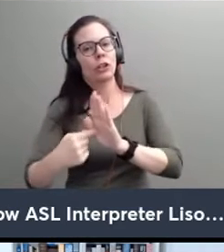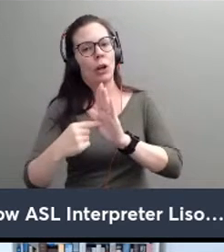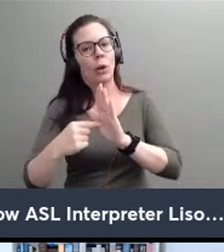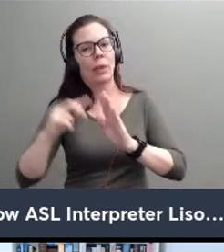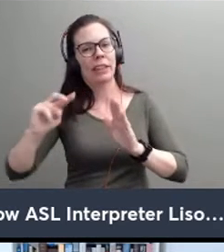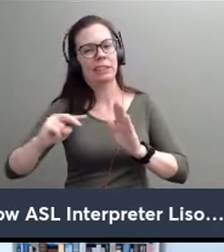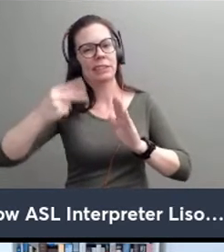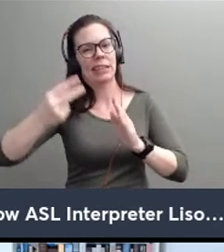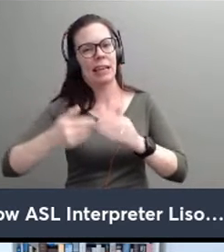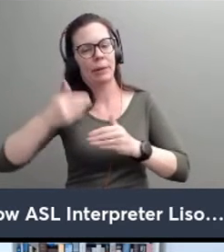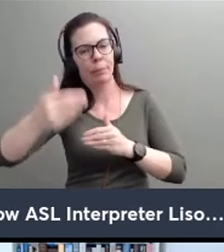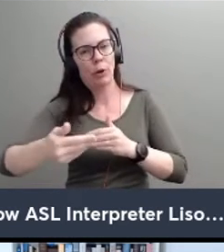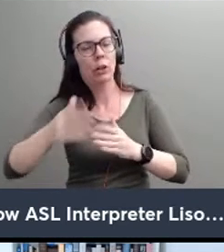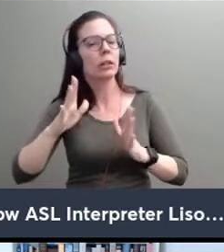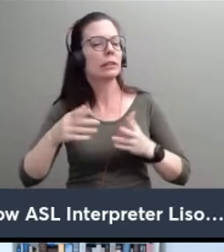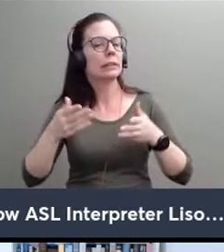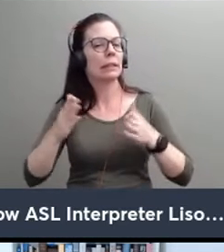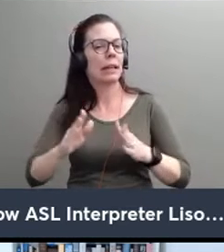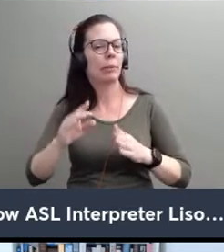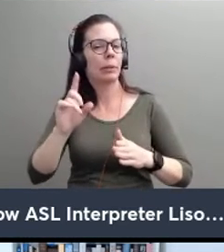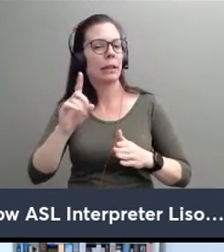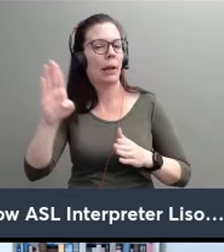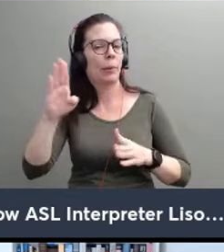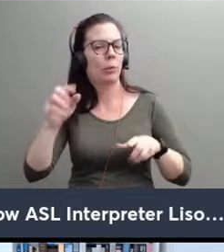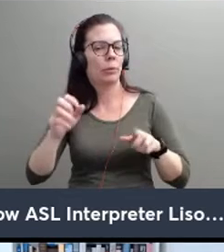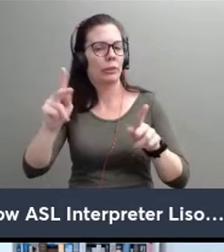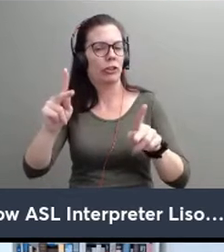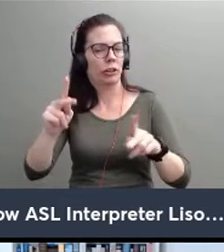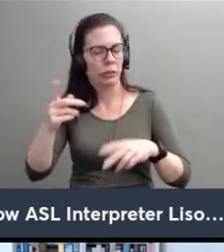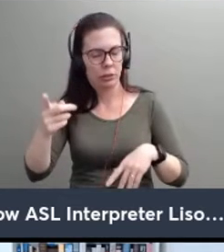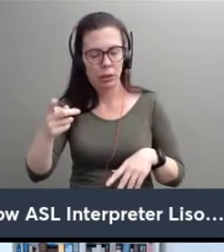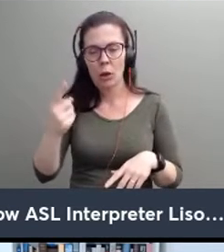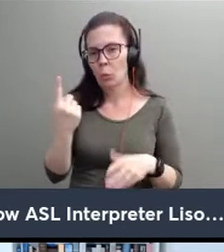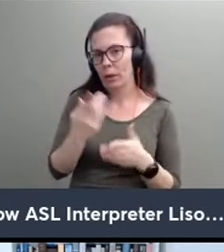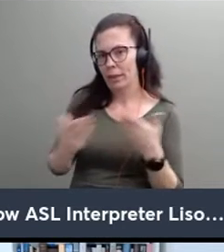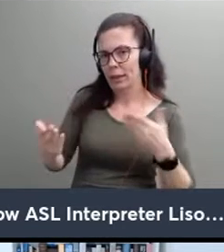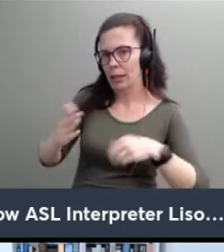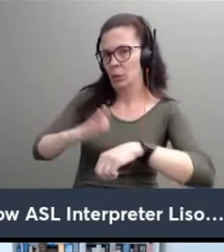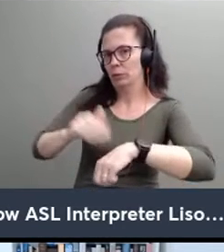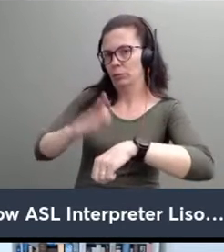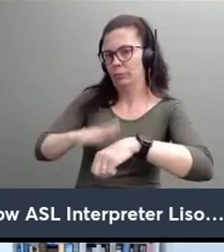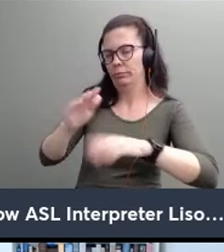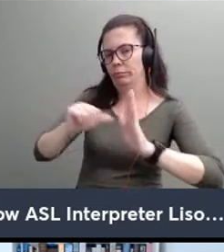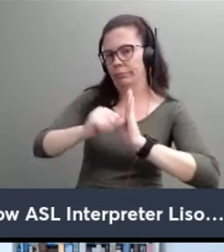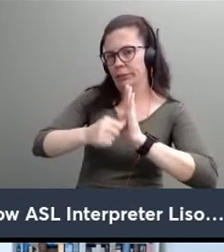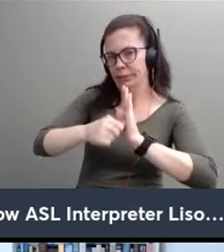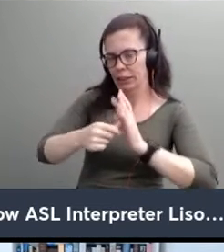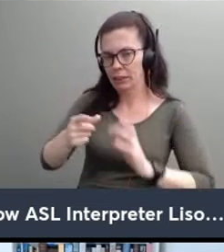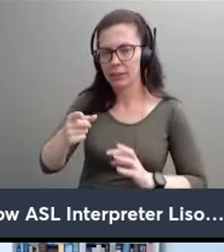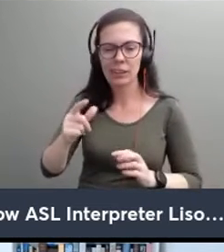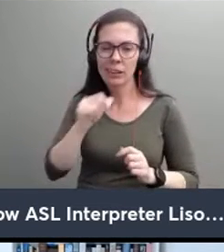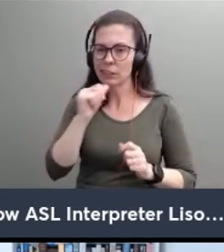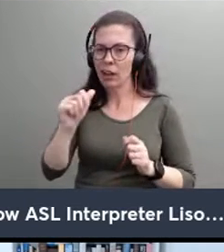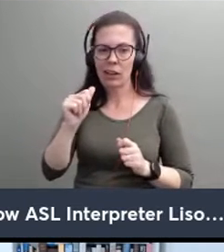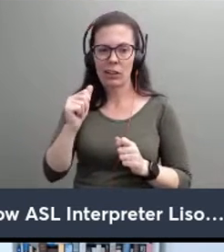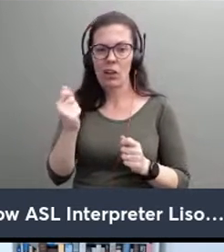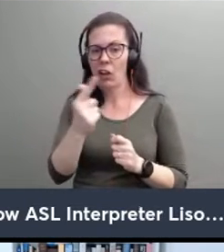which was, like, enabling the dashboard permissions, one thing I want to call out is not every IAM admin can do this.